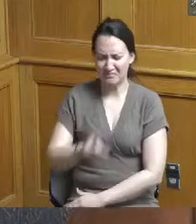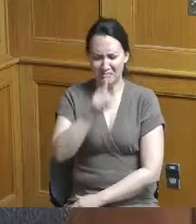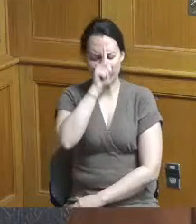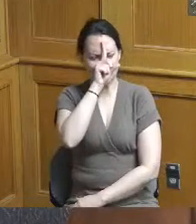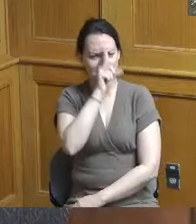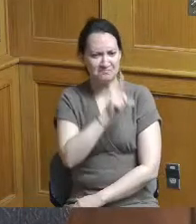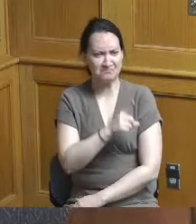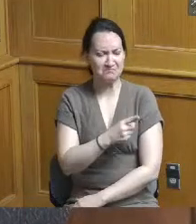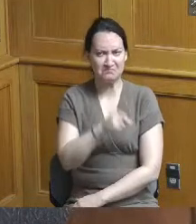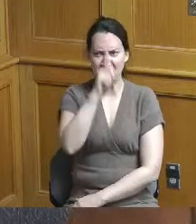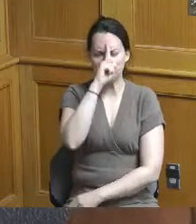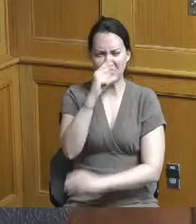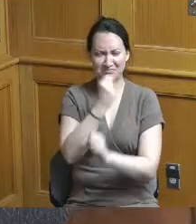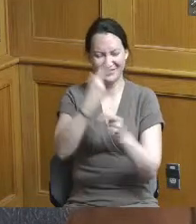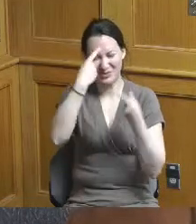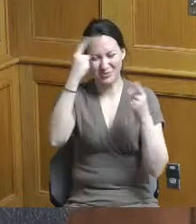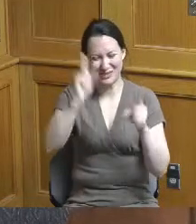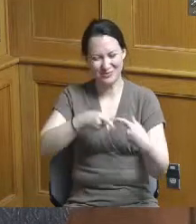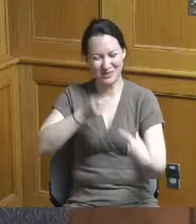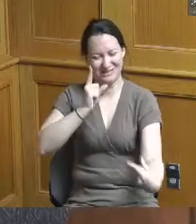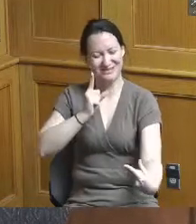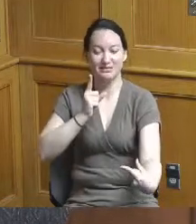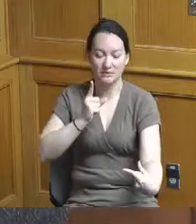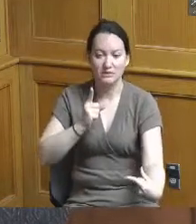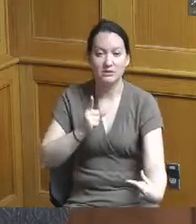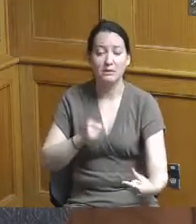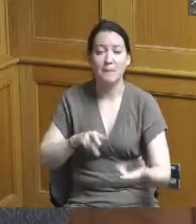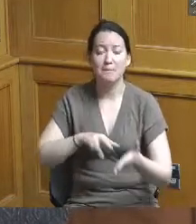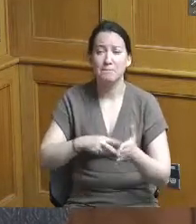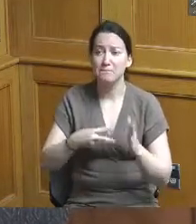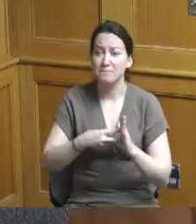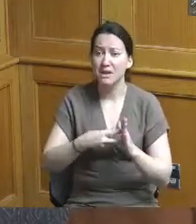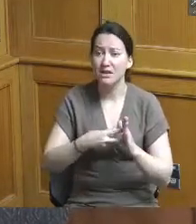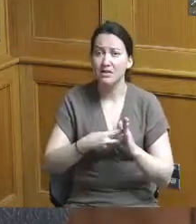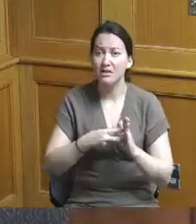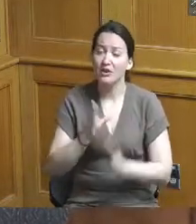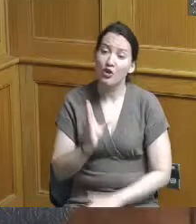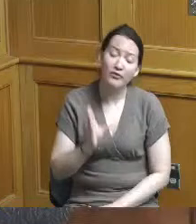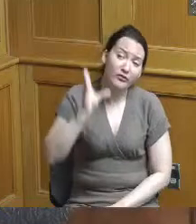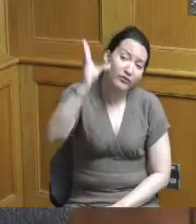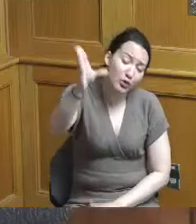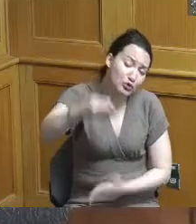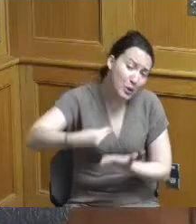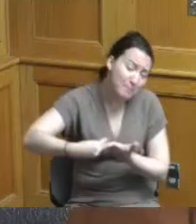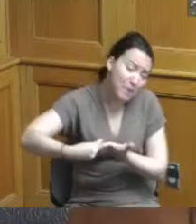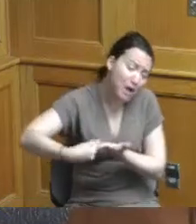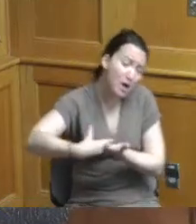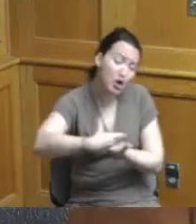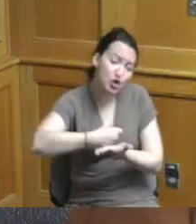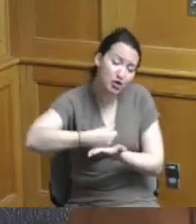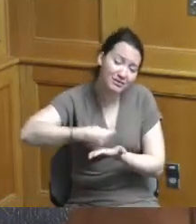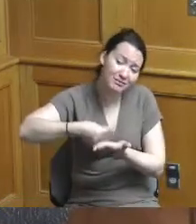good funding model and it also will tie our hands to any future Investments that we might want to